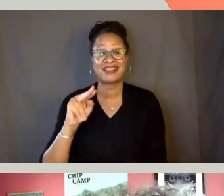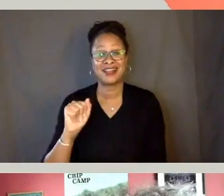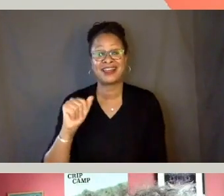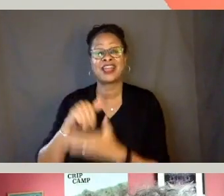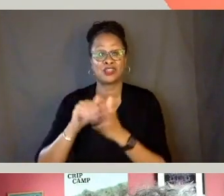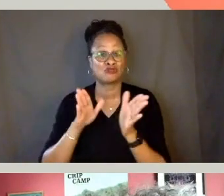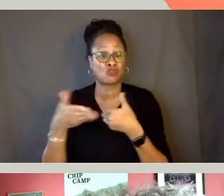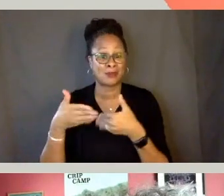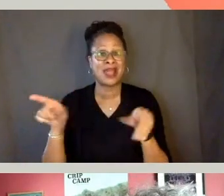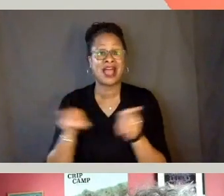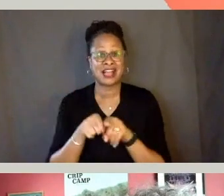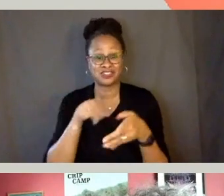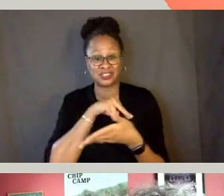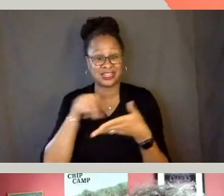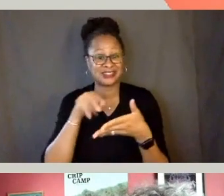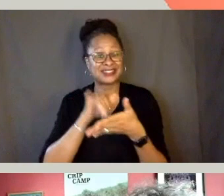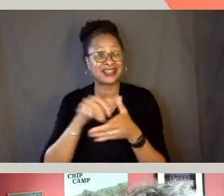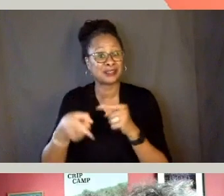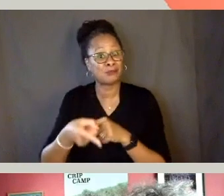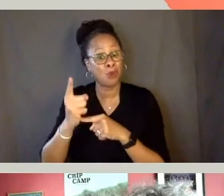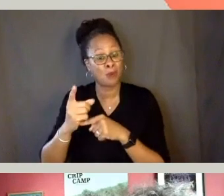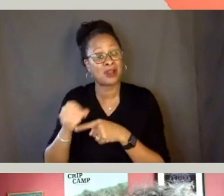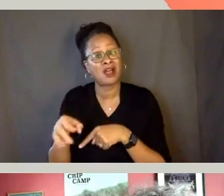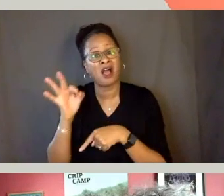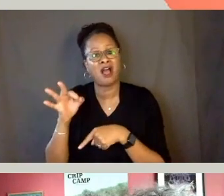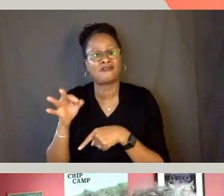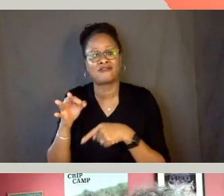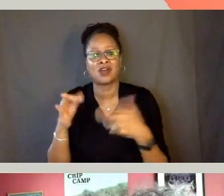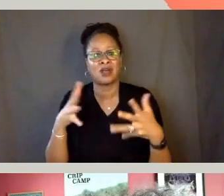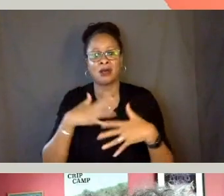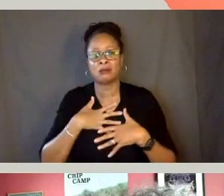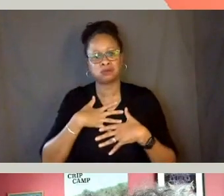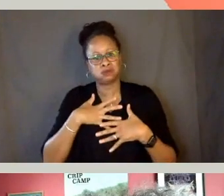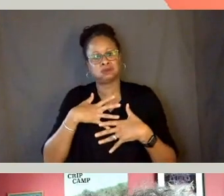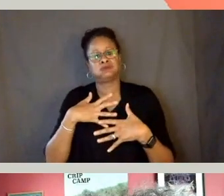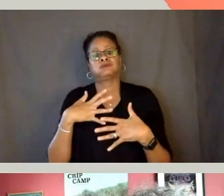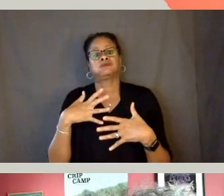And it's a moment of breath for the audience,